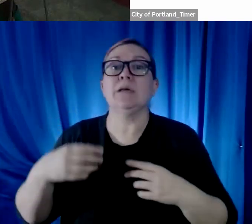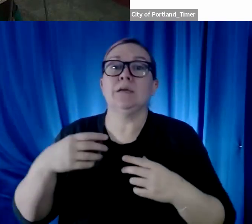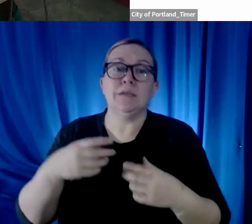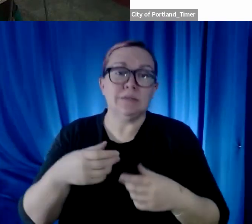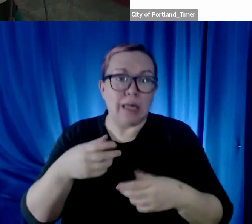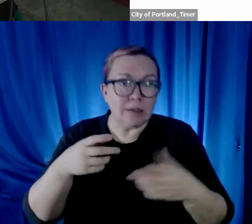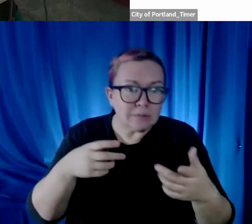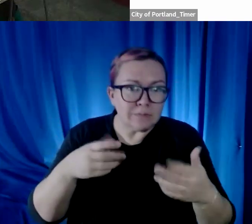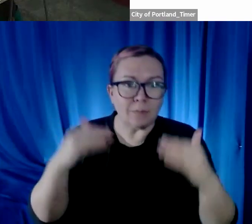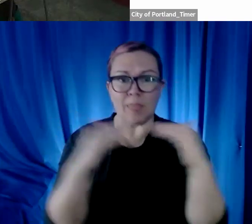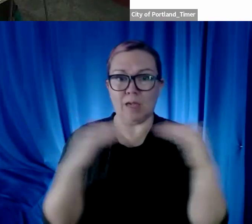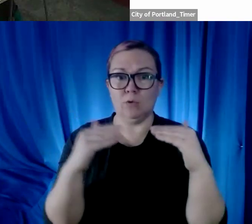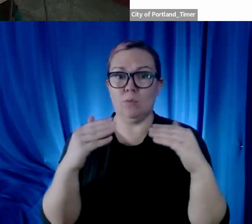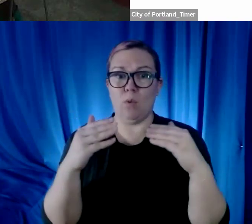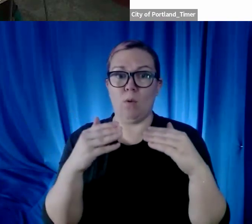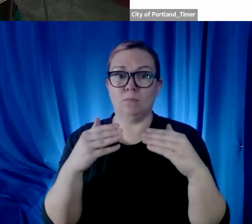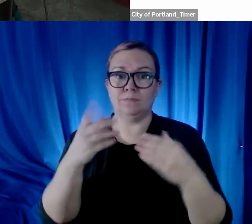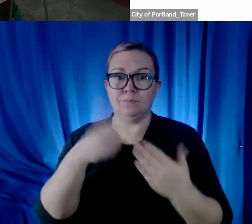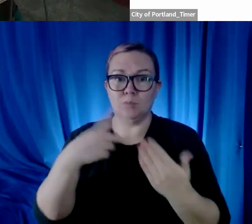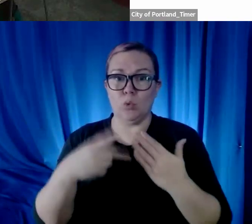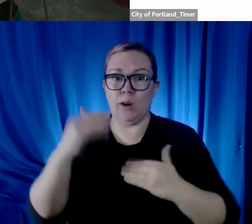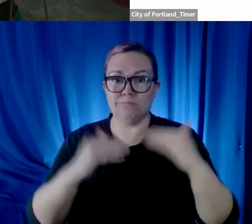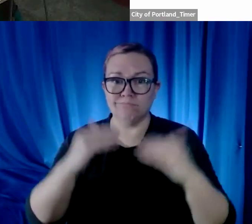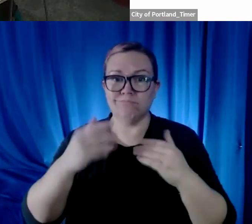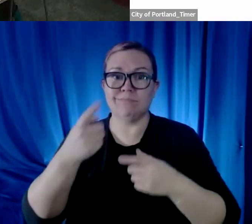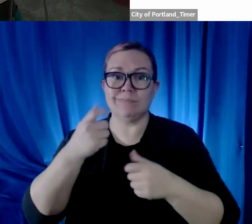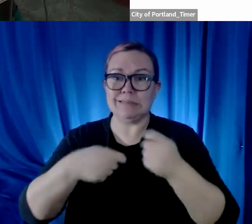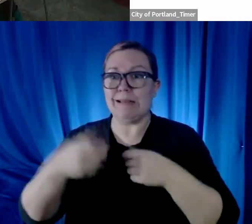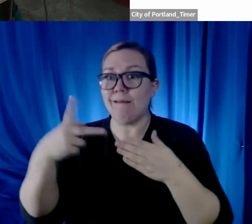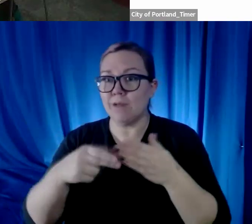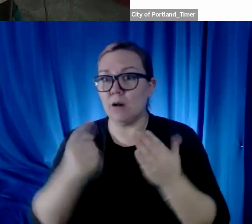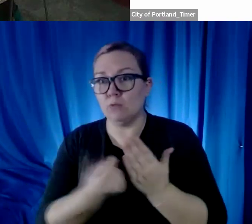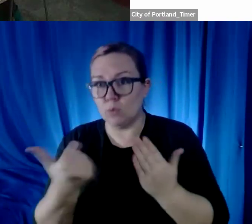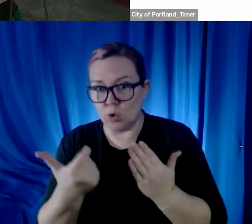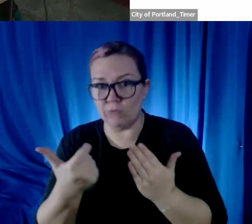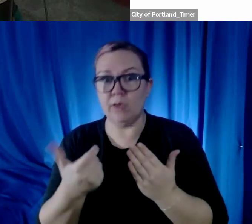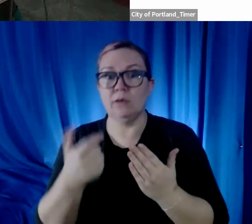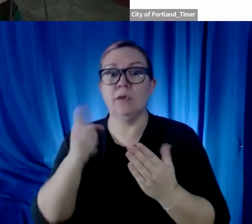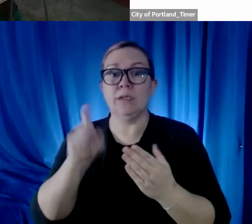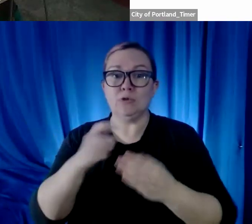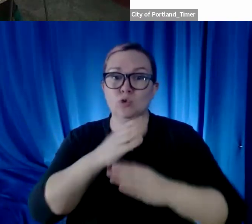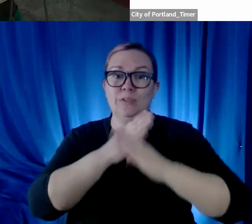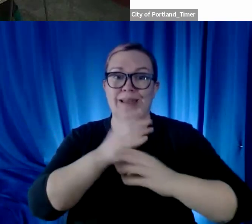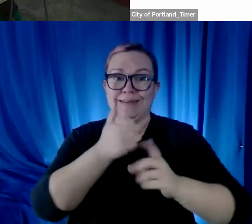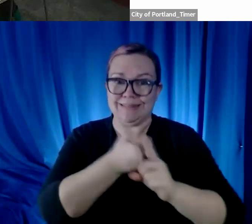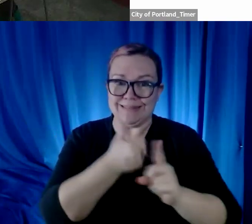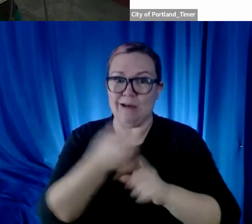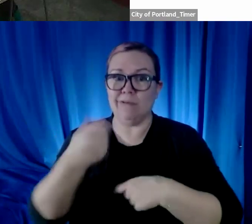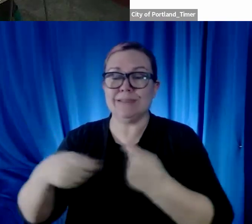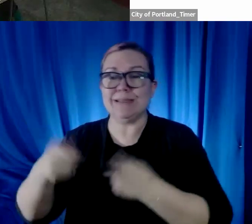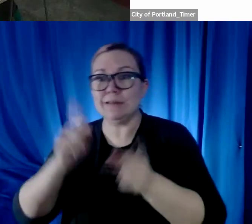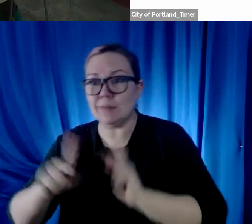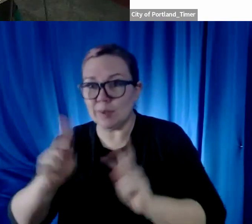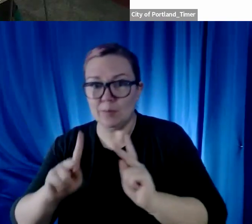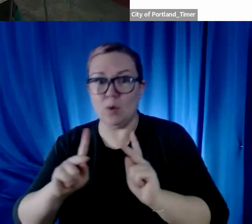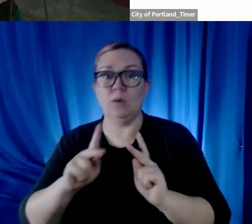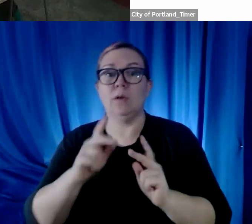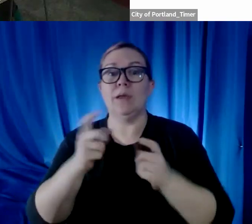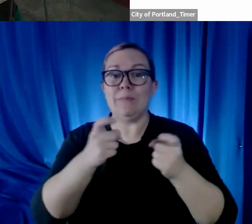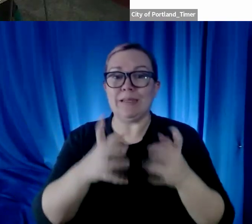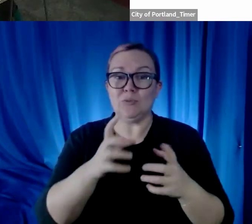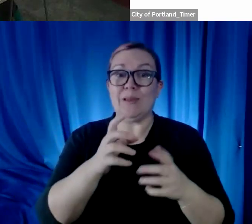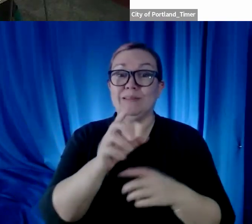The leadership has instead decided to protect itself and abandon workers and the people. Management makes up 20% of city staff, but only 12% of the proposed layoffs.